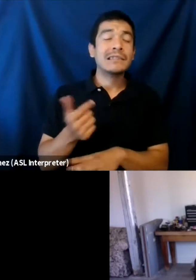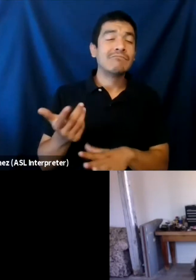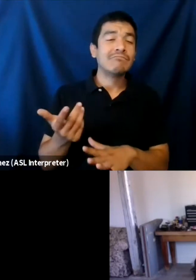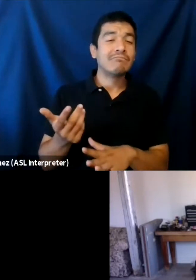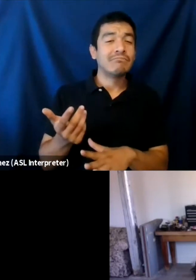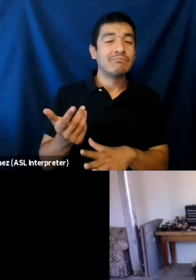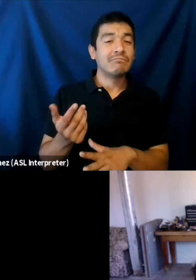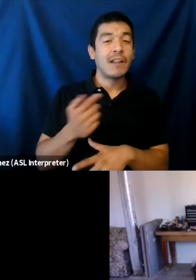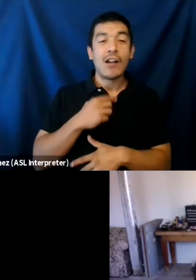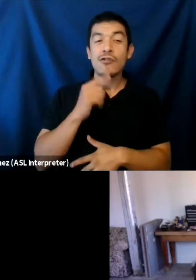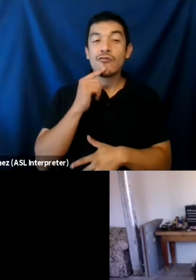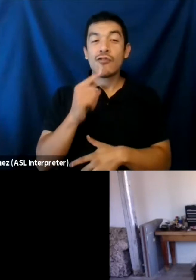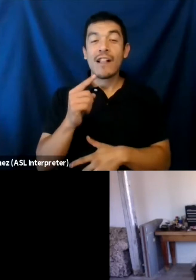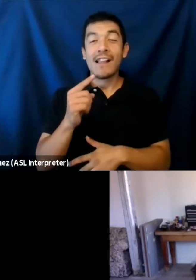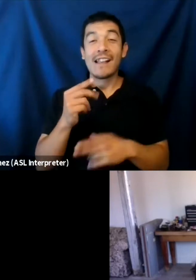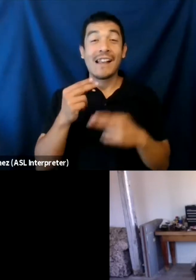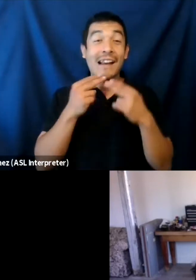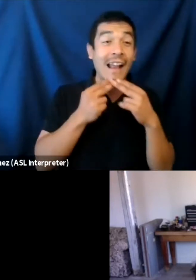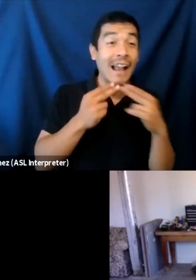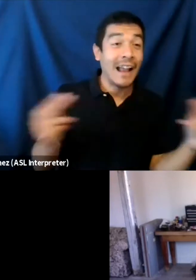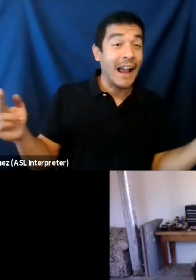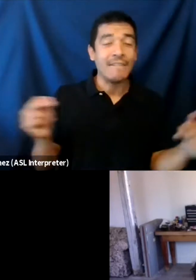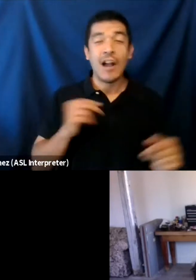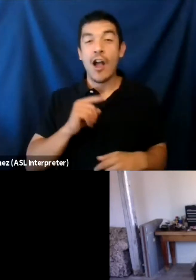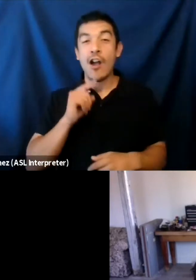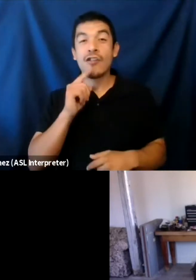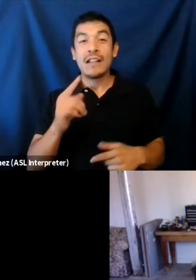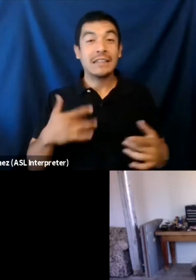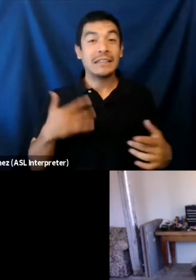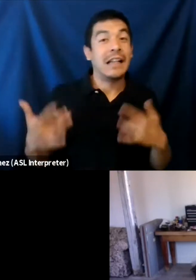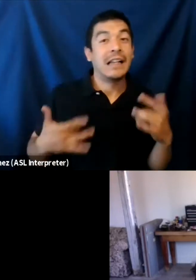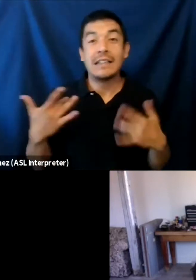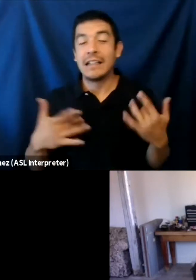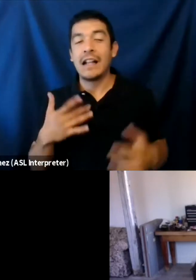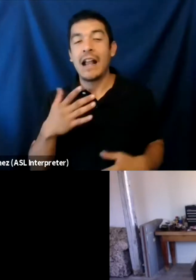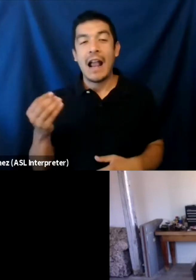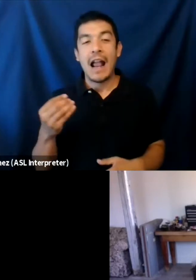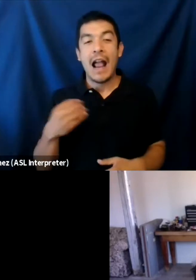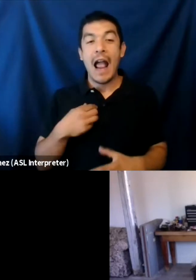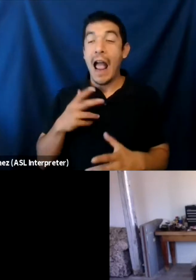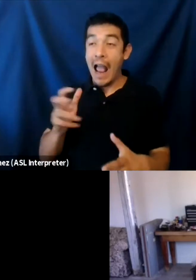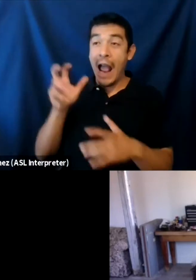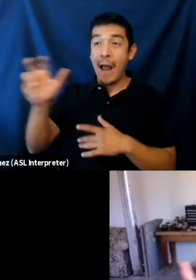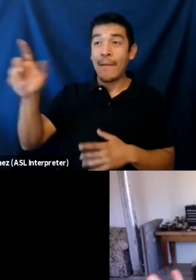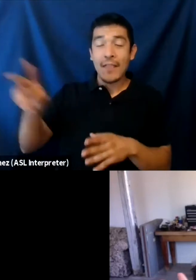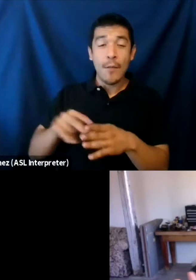I was really naive and really eager. And I was pitched them a project where I got sent over